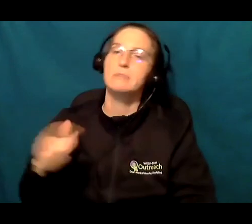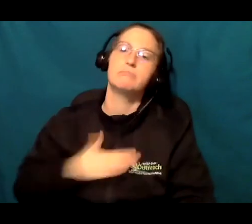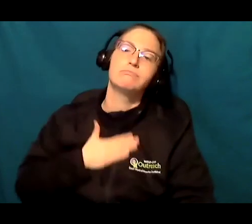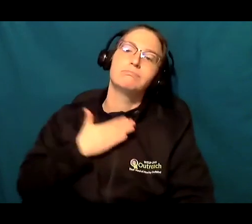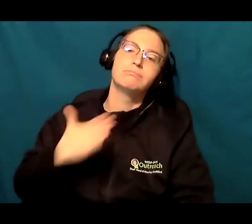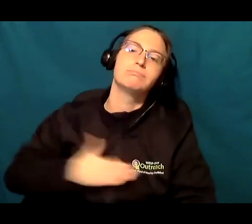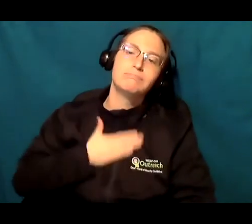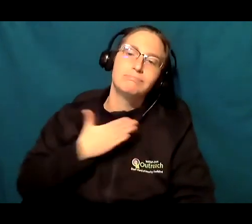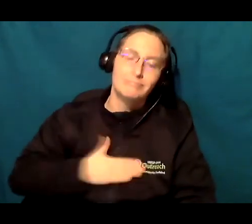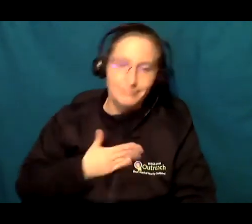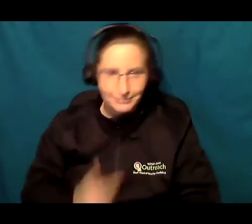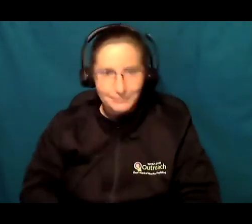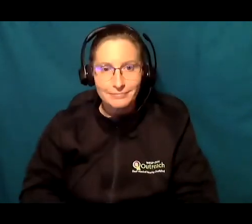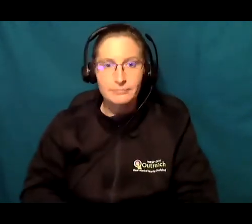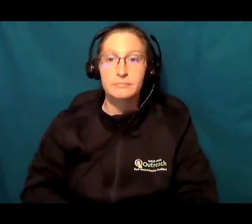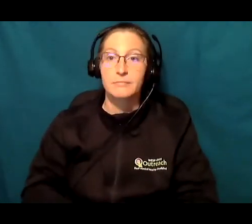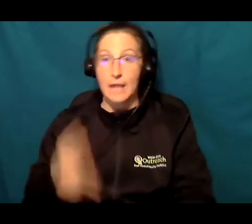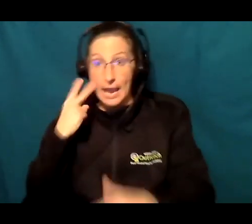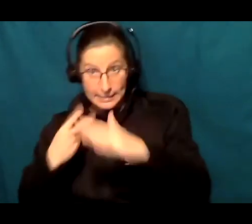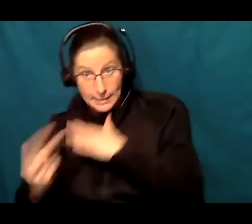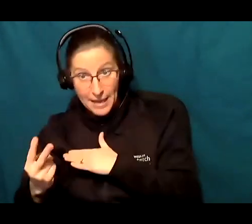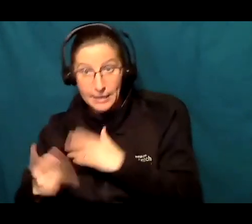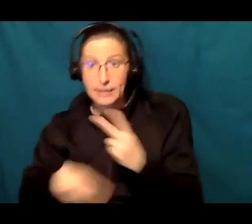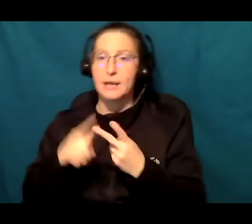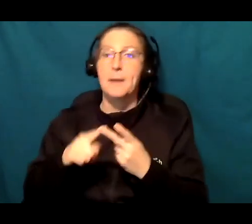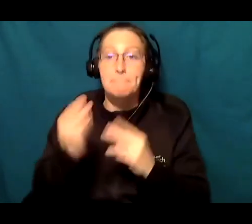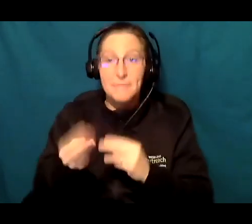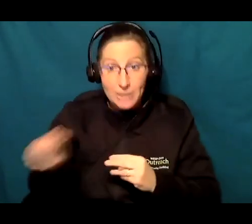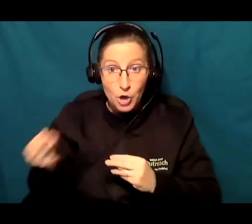So anticipating materials to the family,